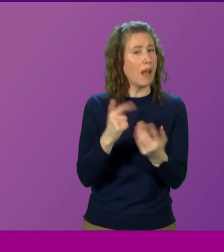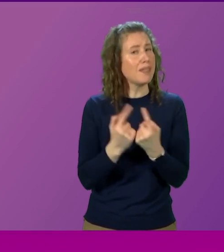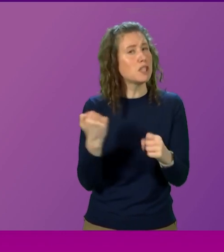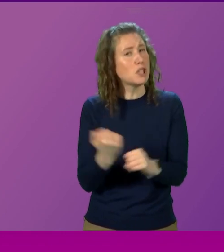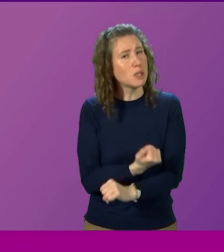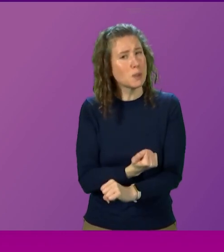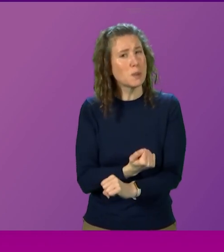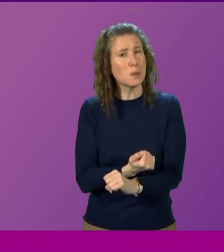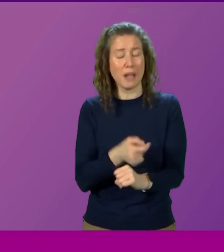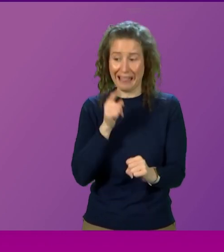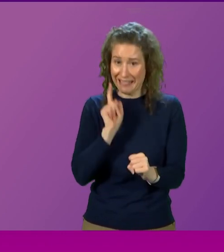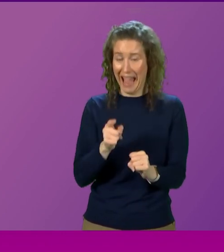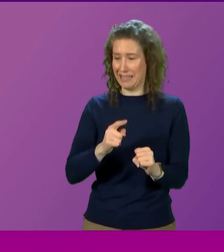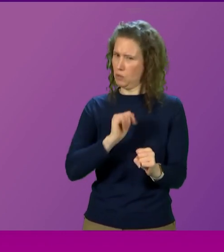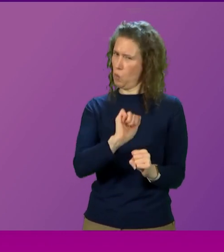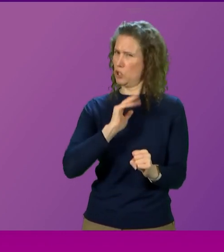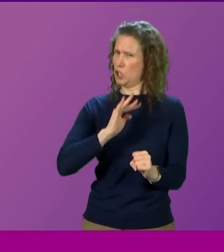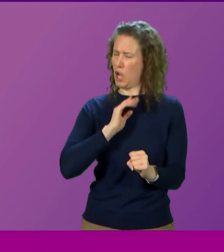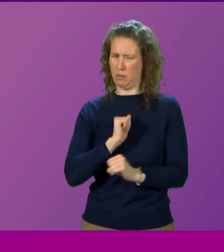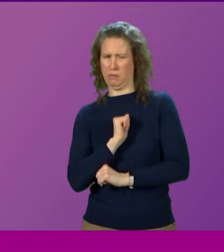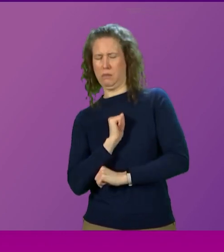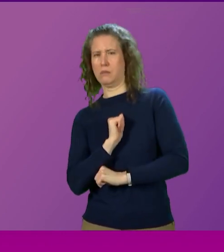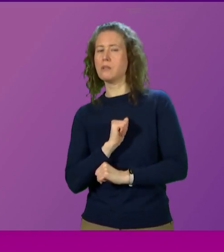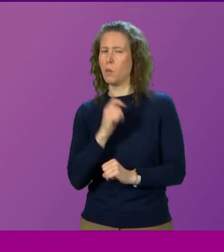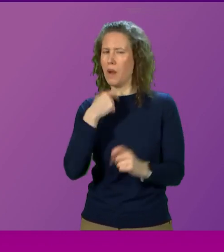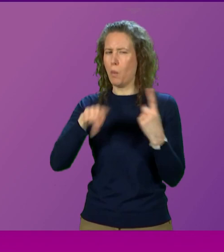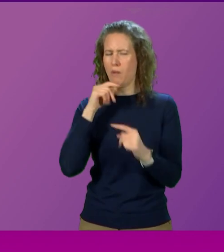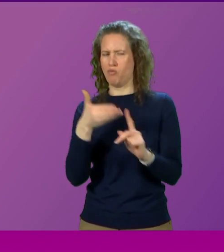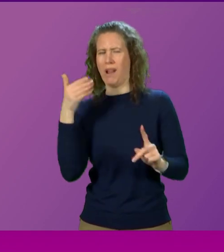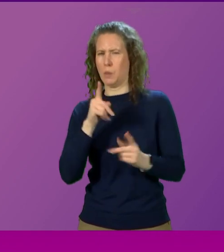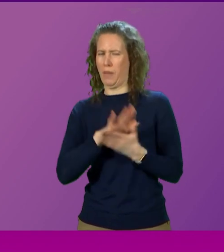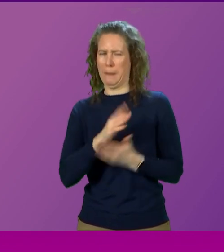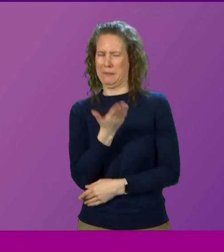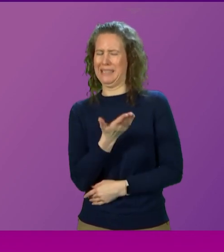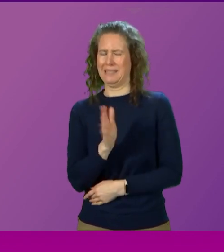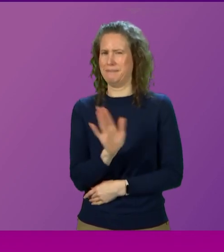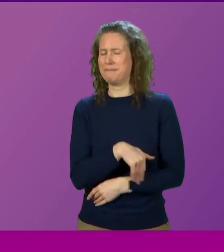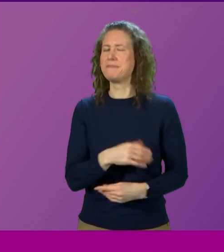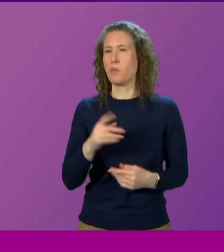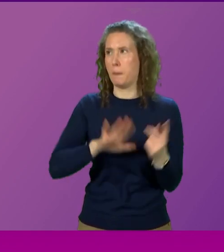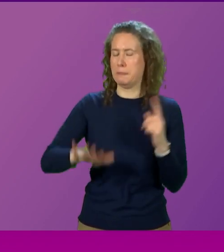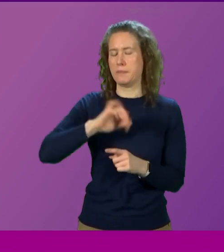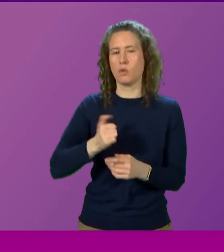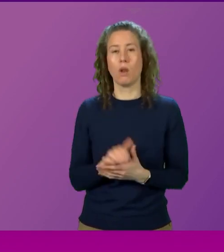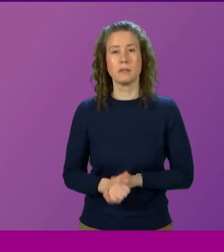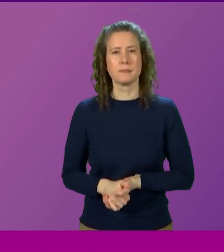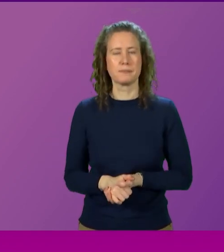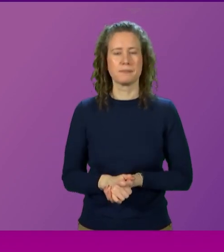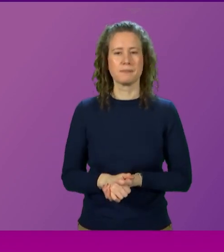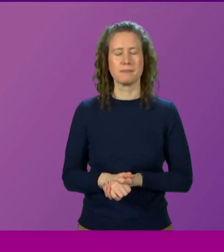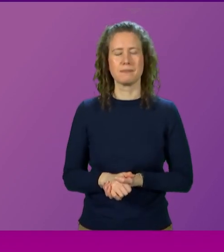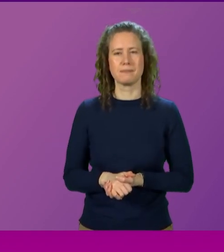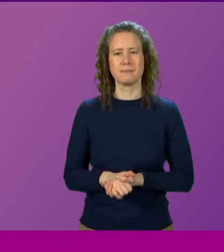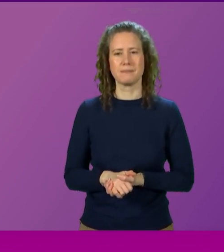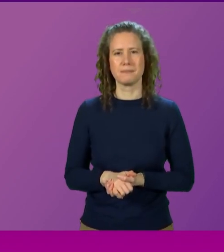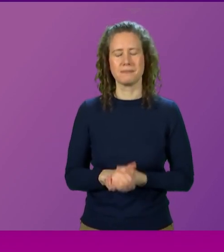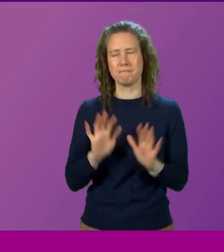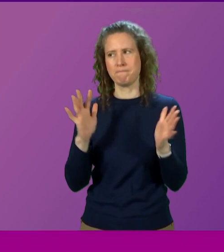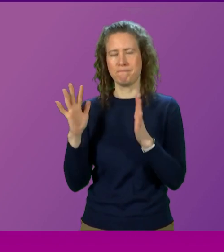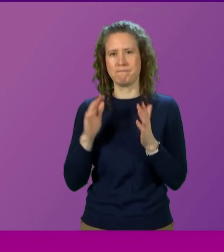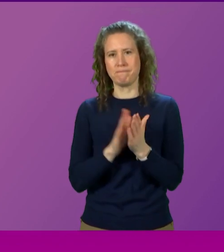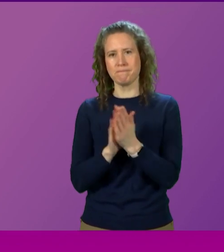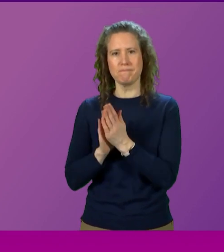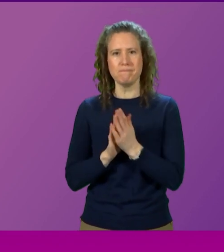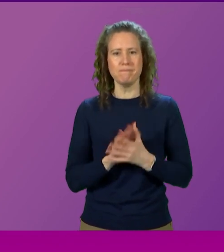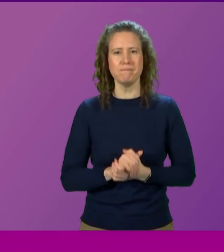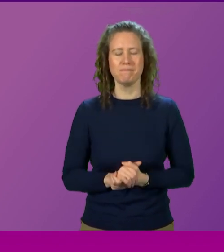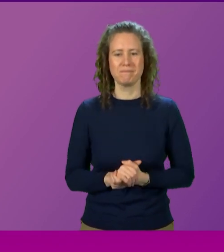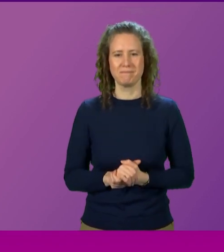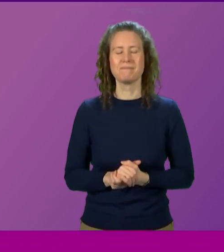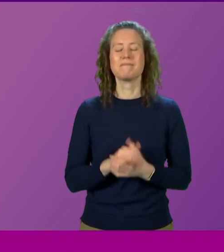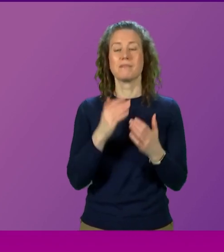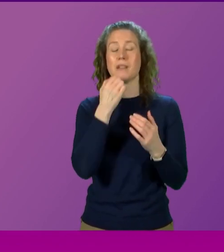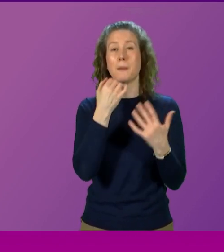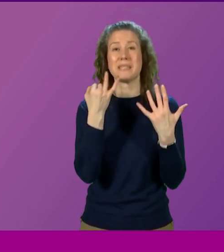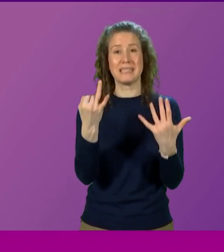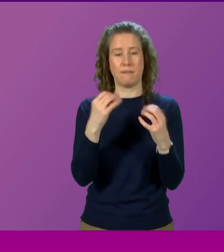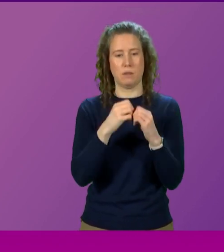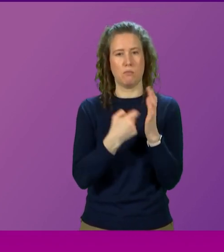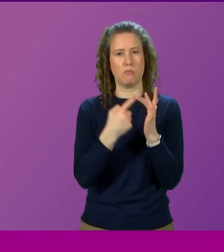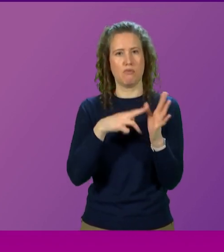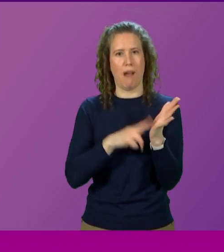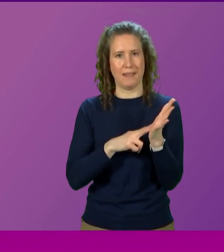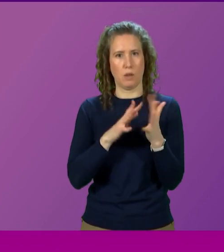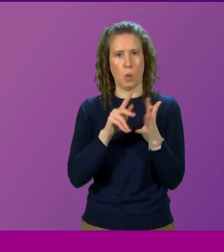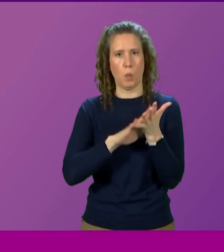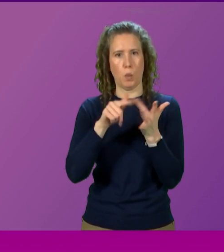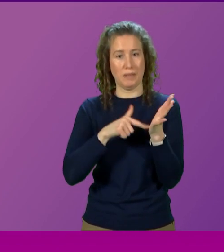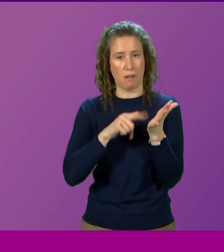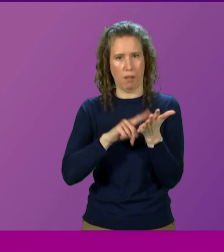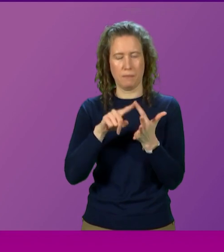To be frank, the tone that was taken will be seen for what it was by people across Scotland.